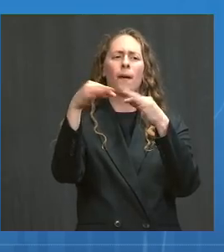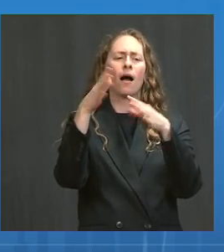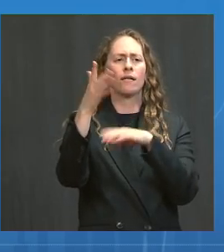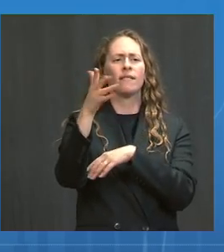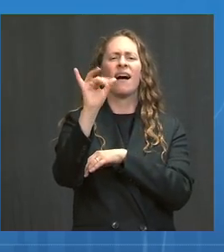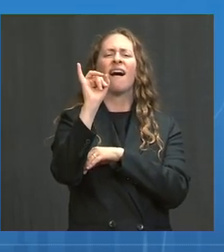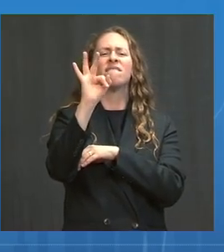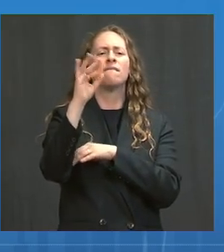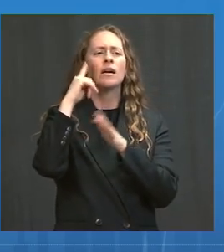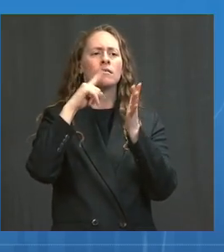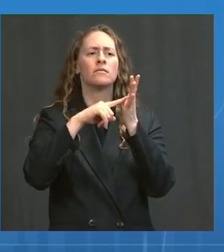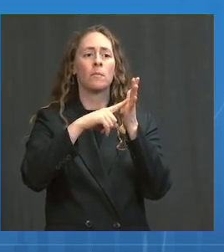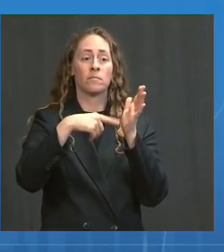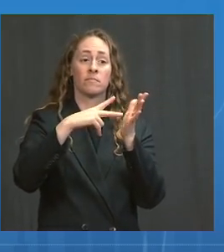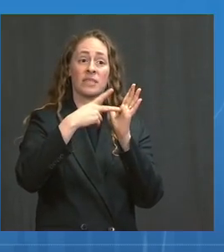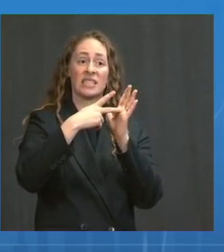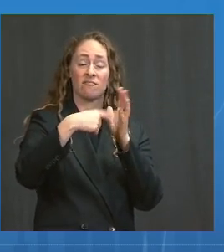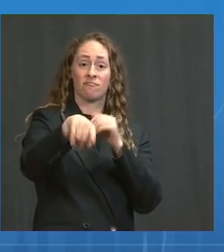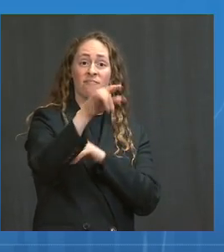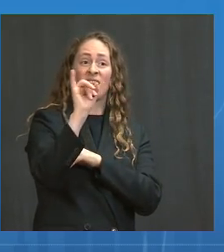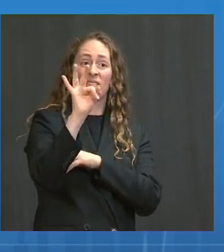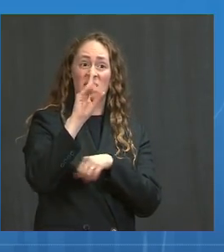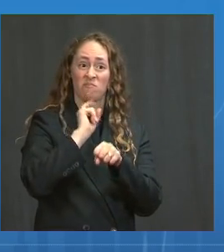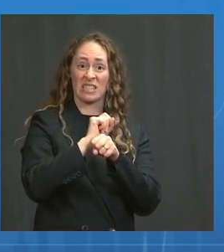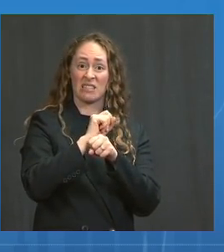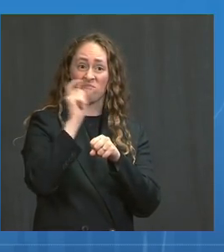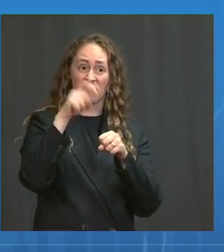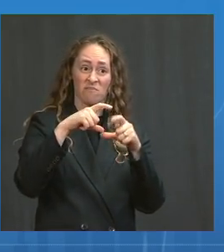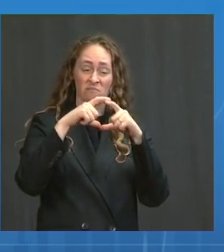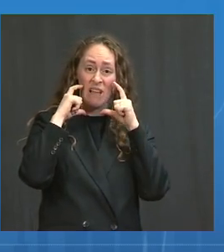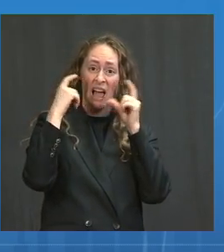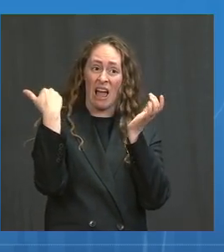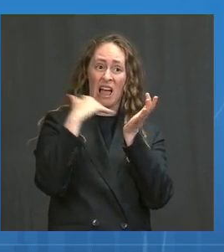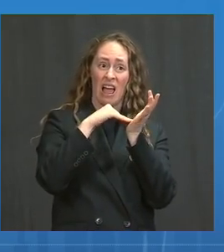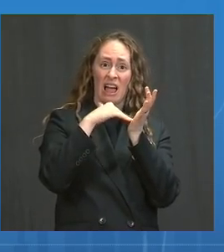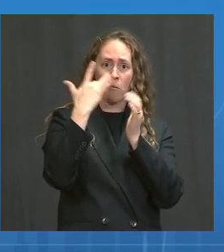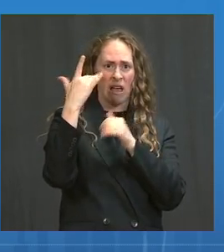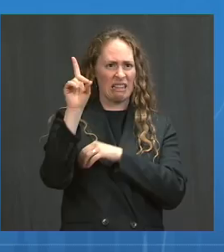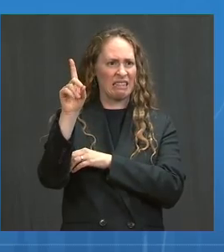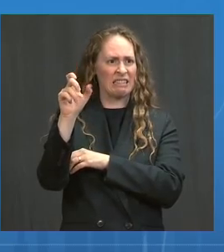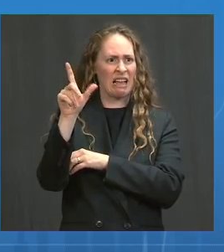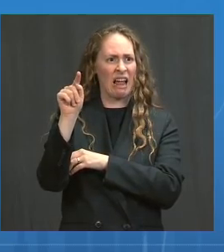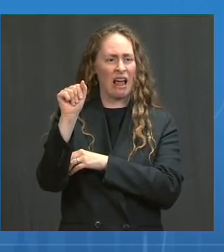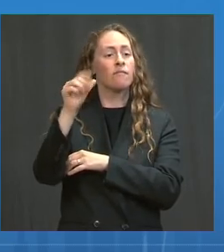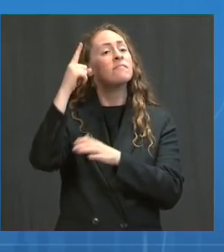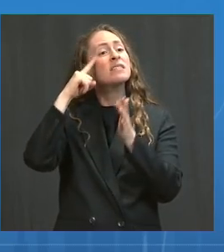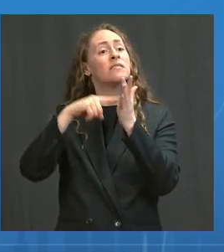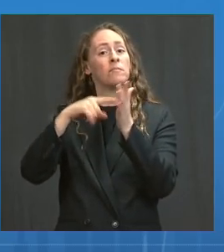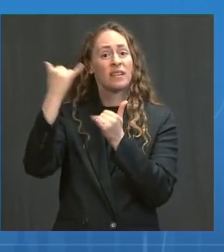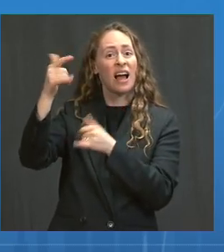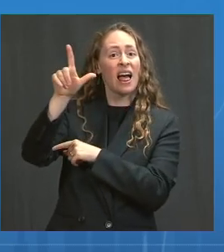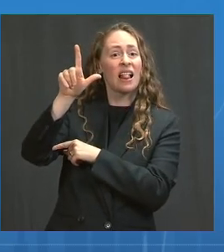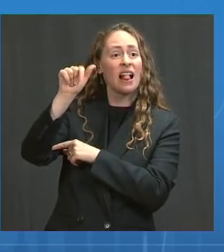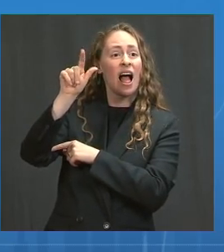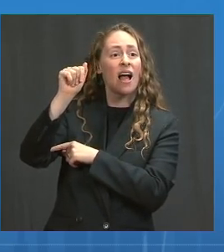to wearing masks in light of the Delta variant? We saw Los Angeles County and the WHO both recommending that even vaccinated people should wear masks.